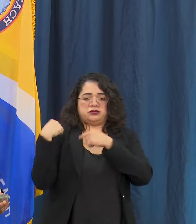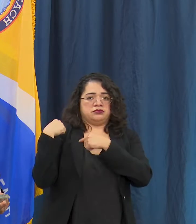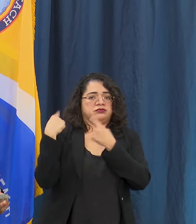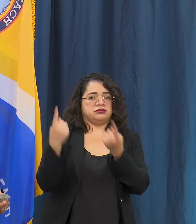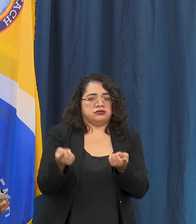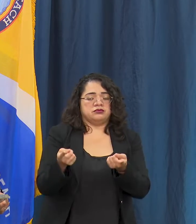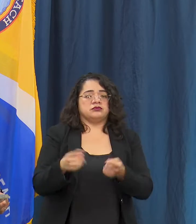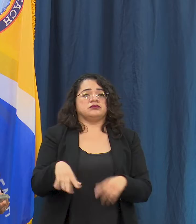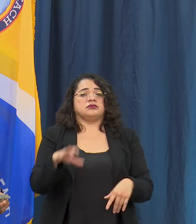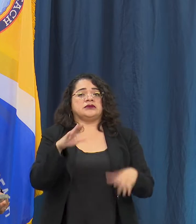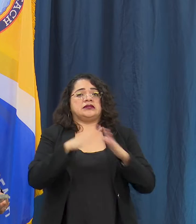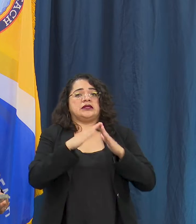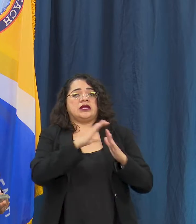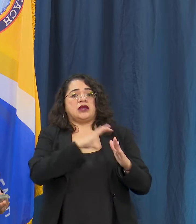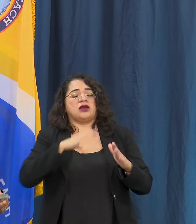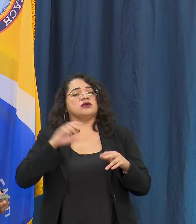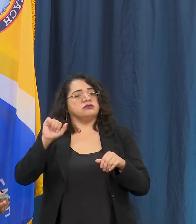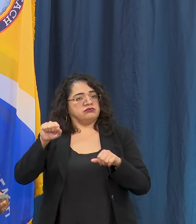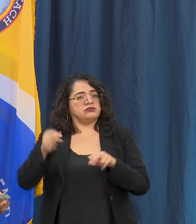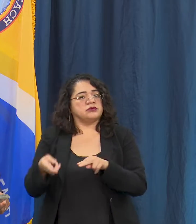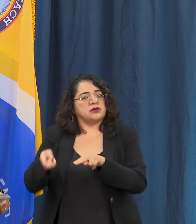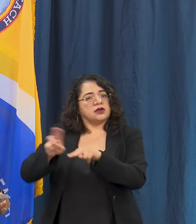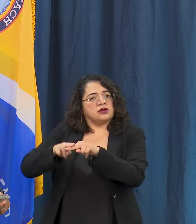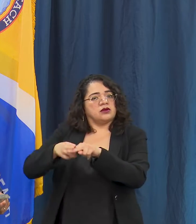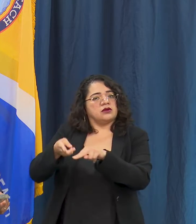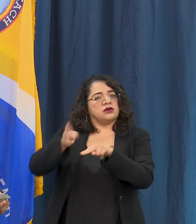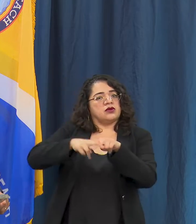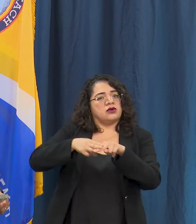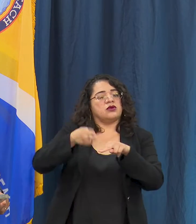numbers have increased and there's been an increase across the city not just in